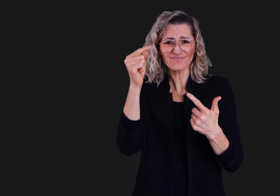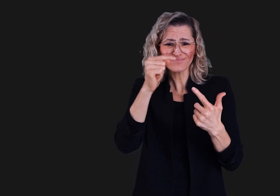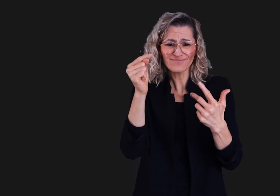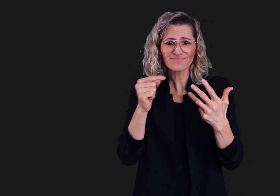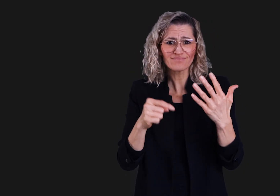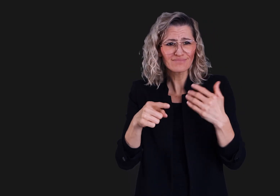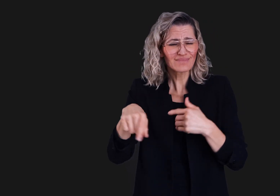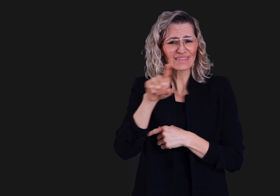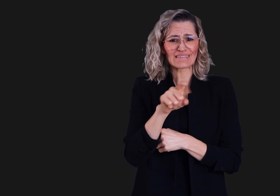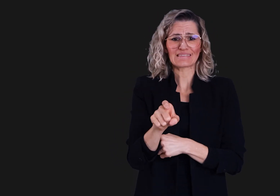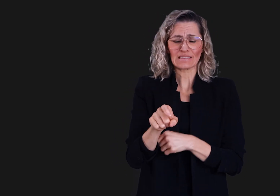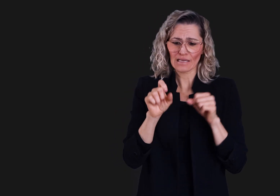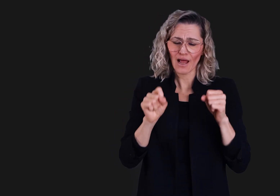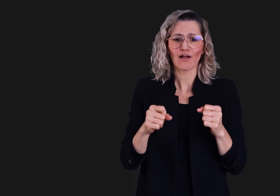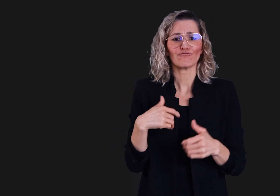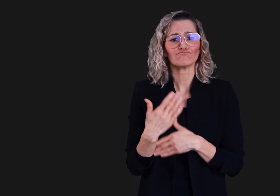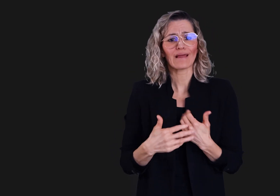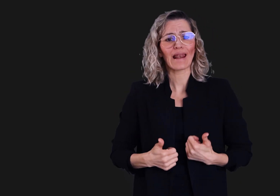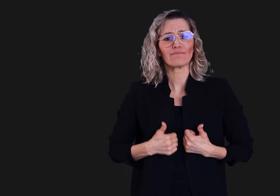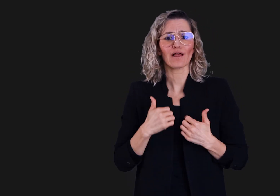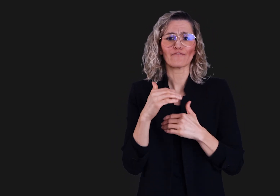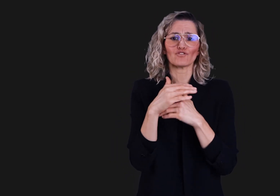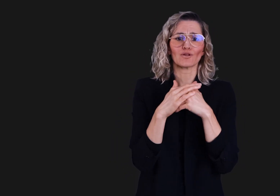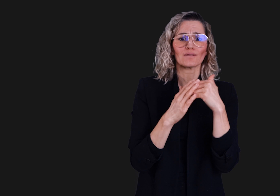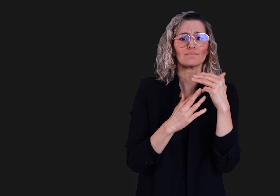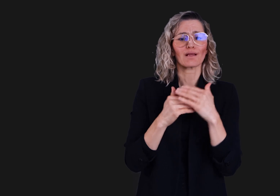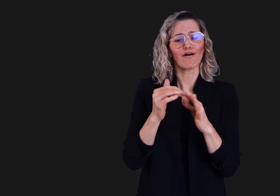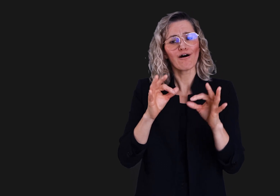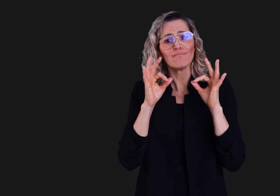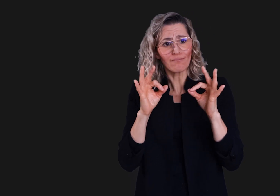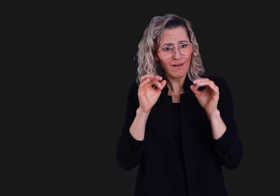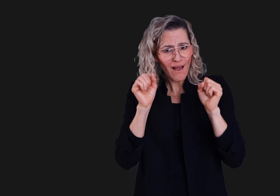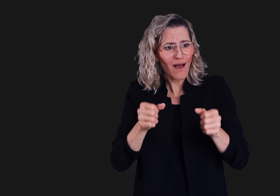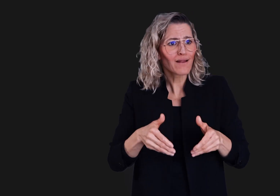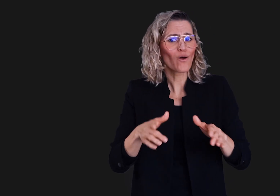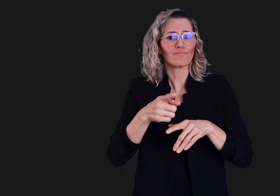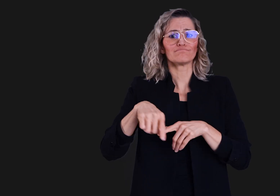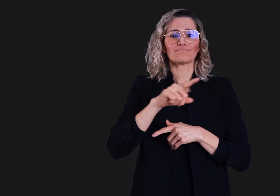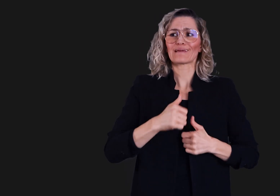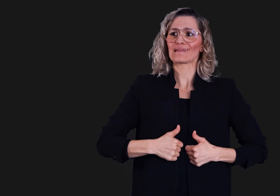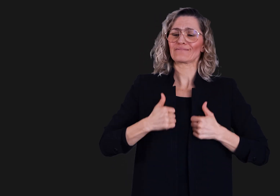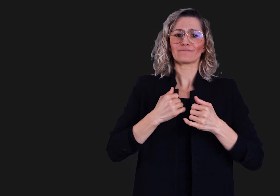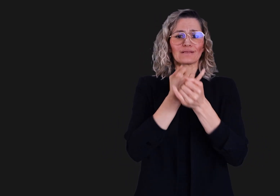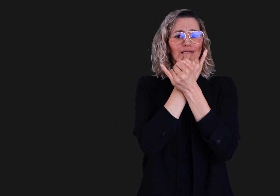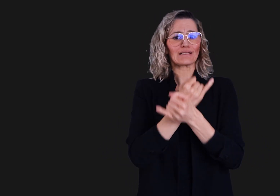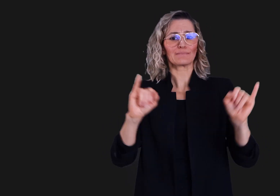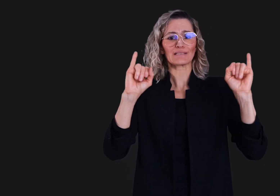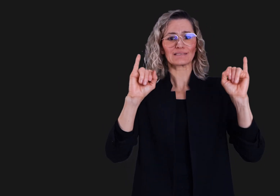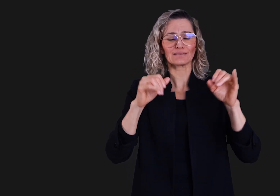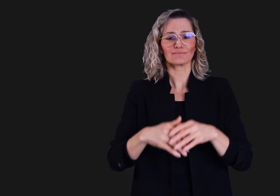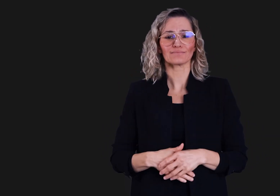These are things they need to live comfortably. They allow for independent living.